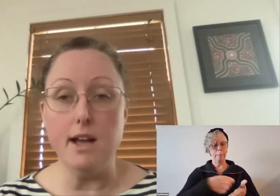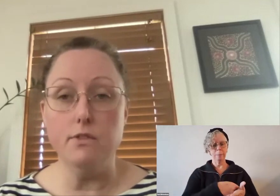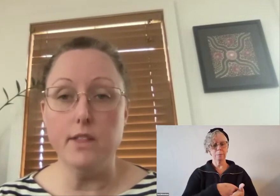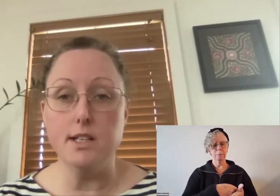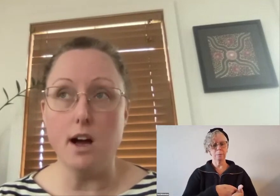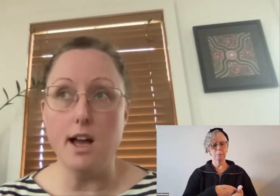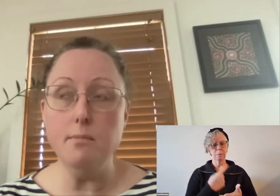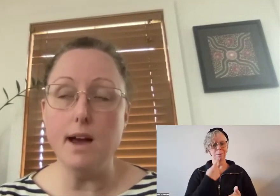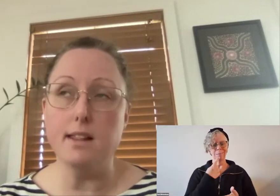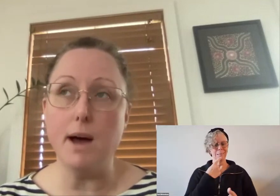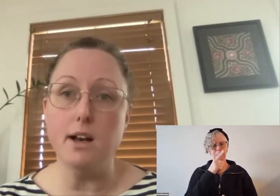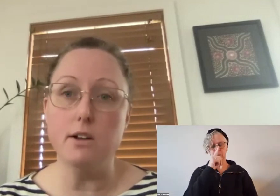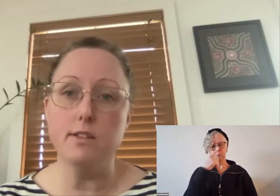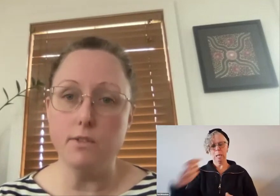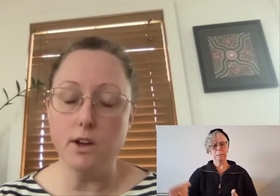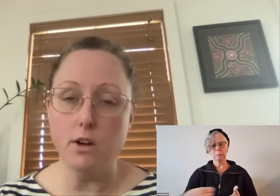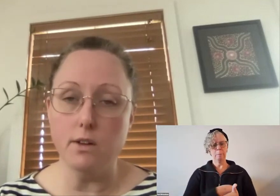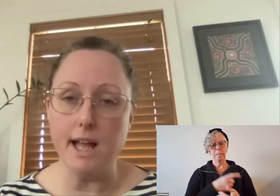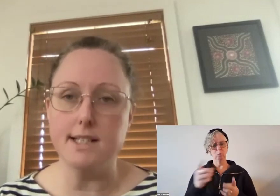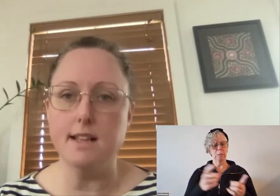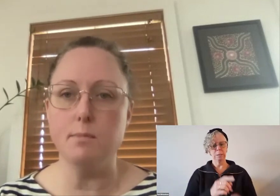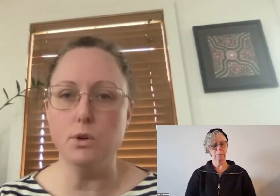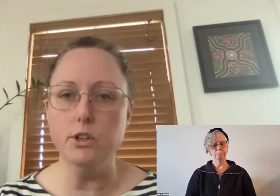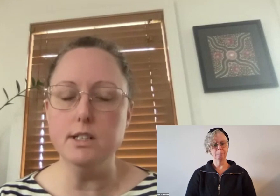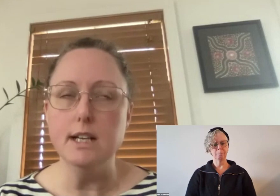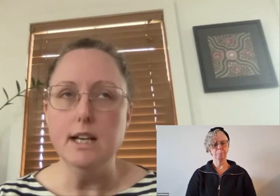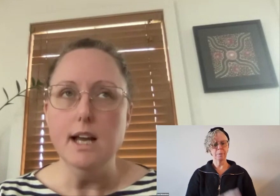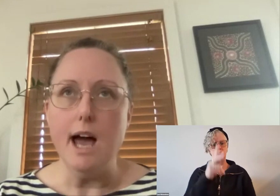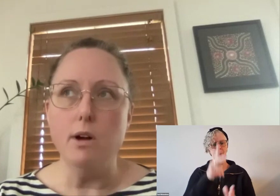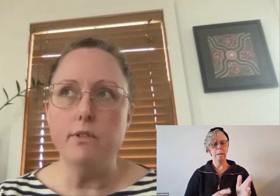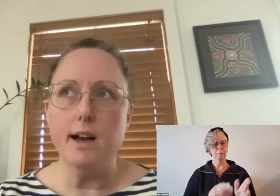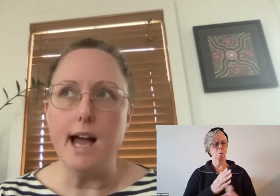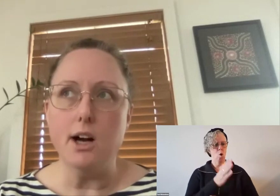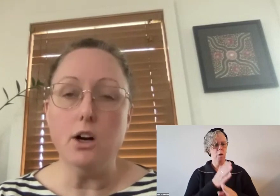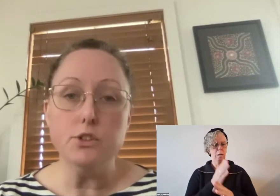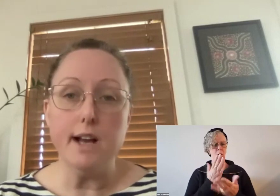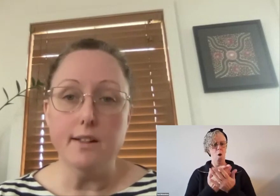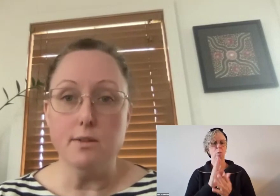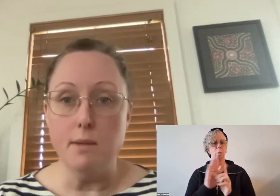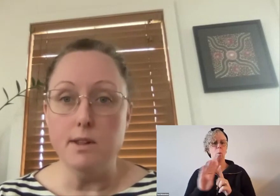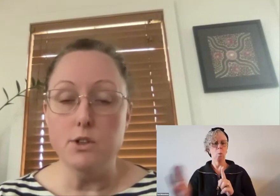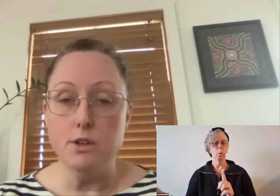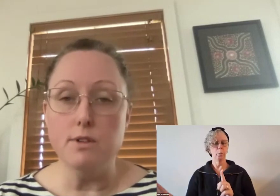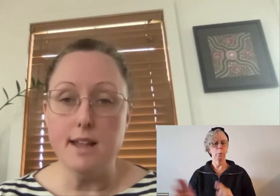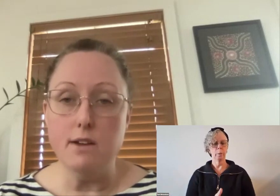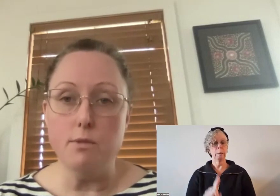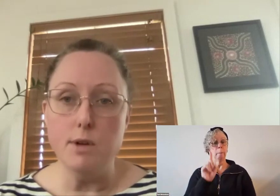for their time as part of serving on the BlakDance Board. However, our cultural council members do receive